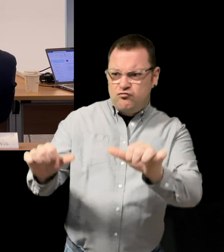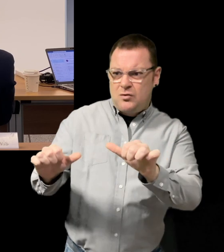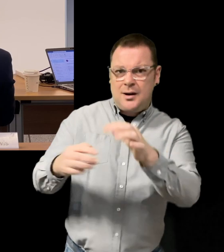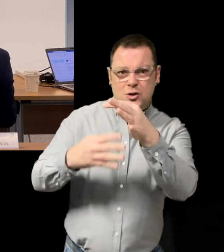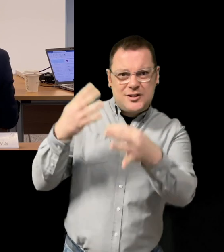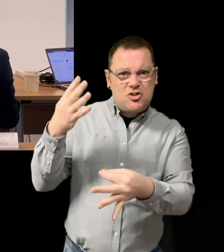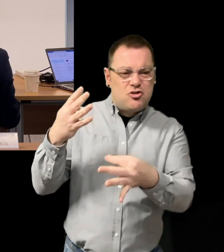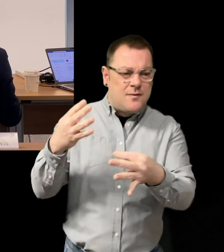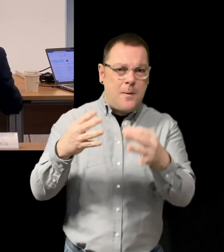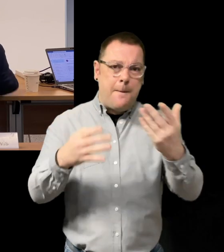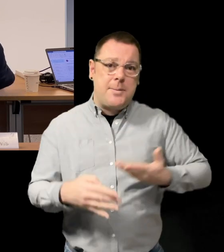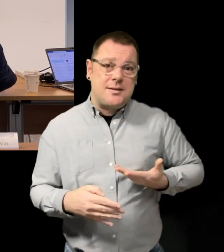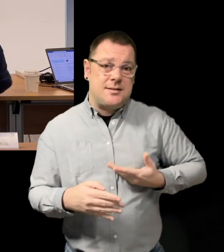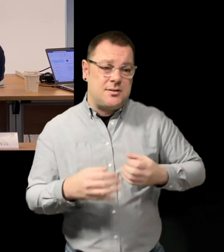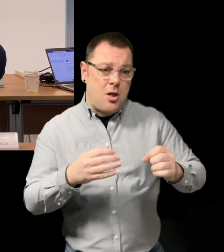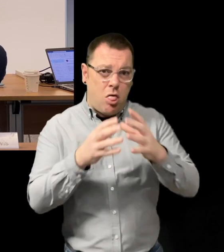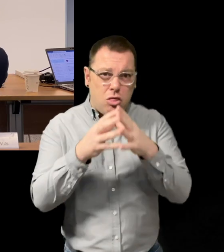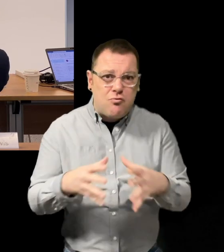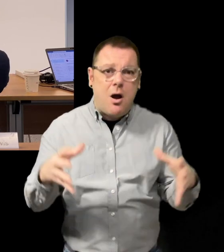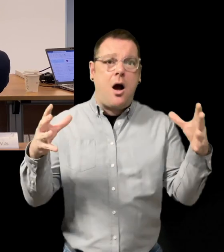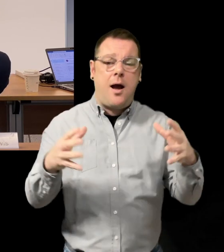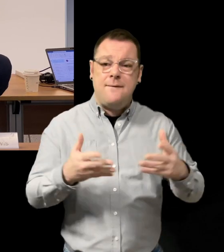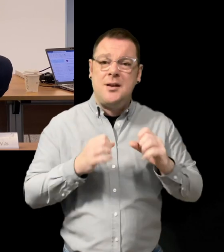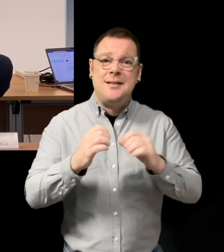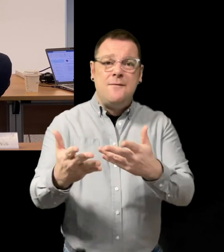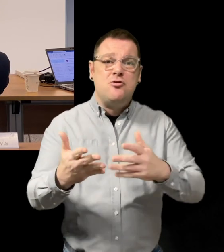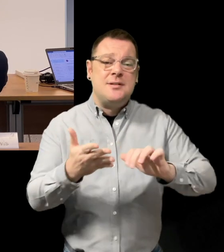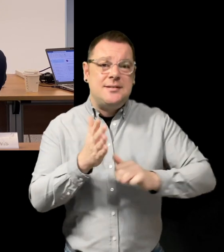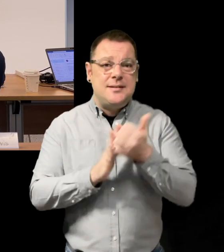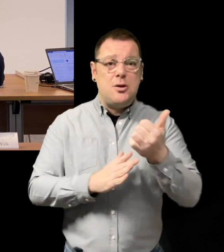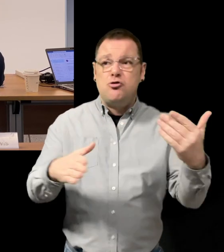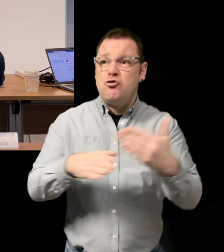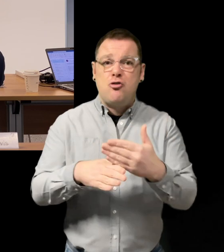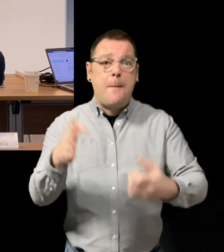for businesses to thrive, delivering skills, jobs and opportunity for all.